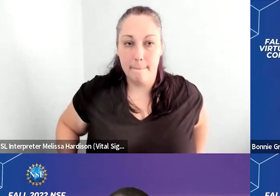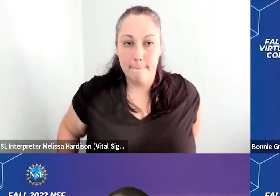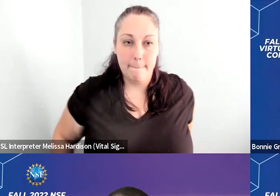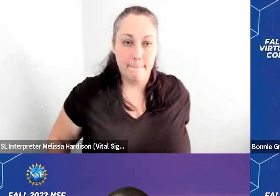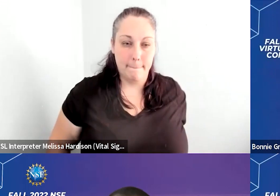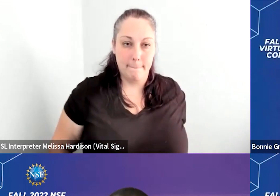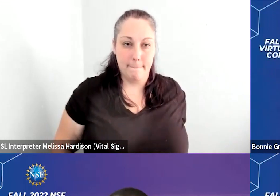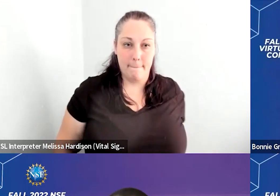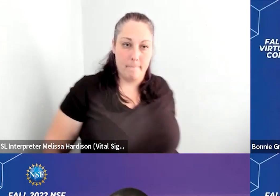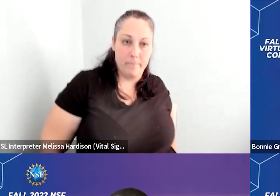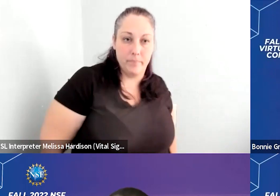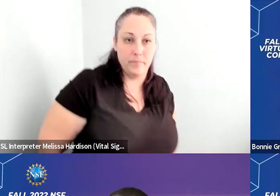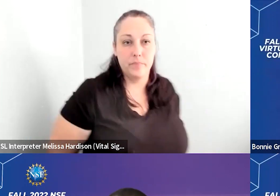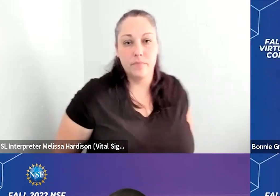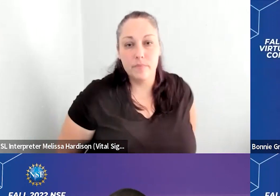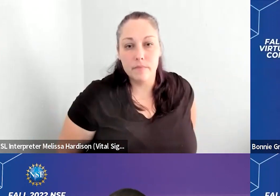Beth Strausser: Great. Okay. Alright.